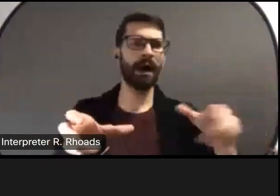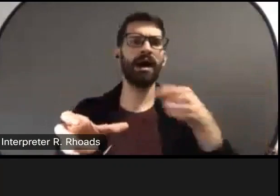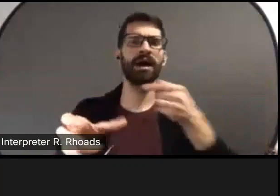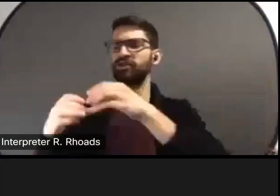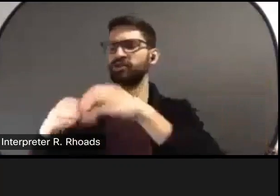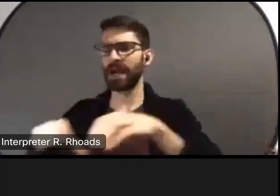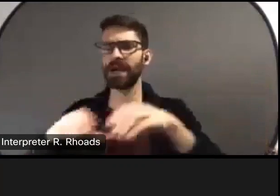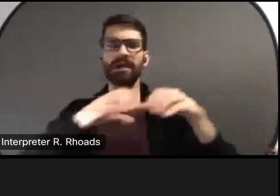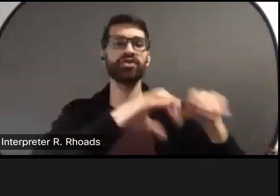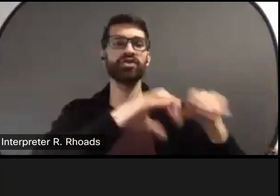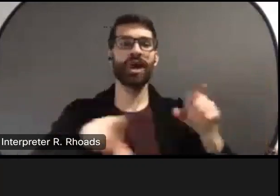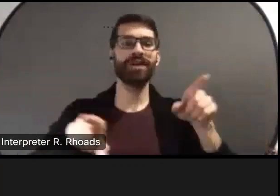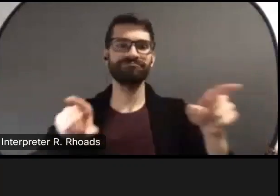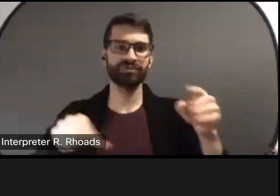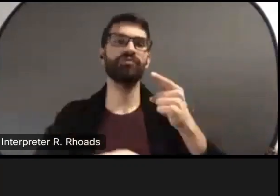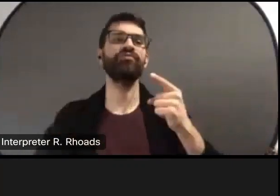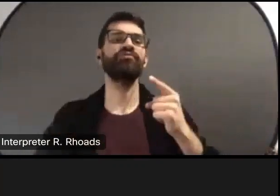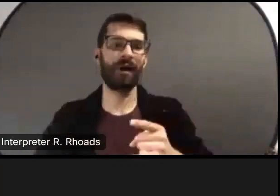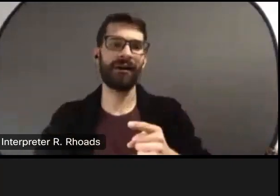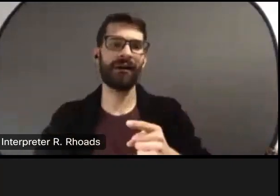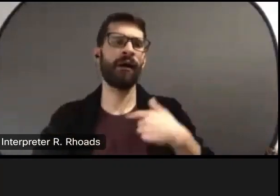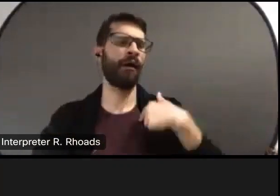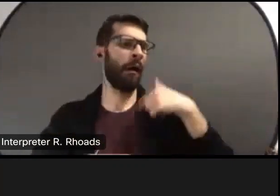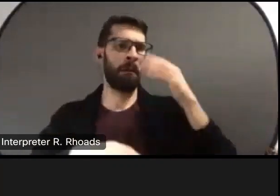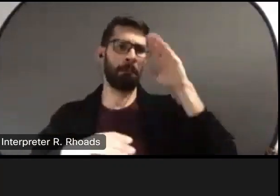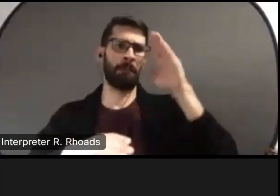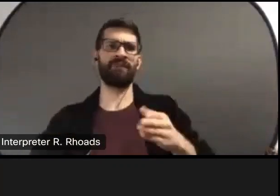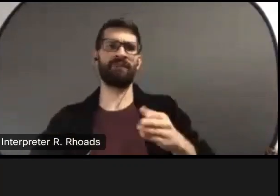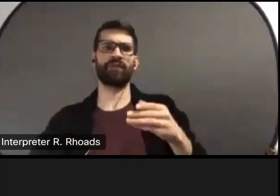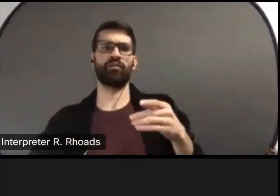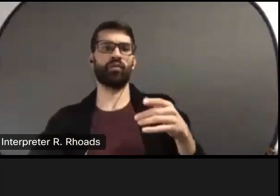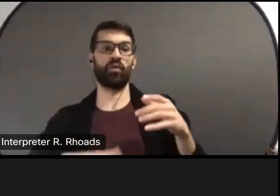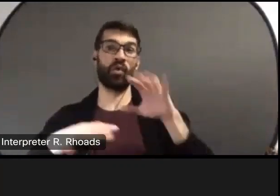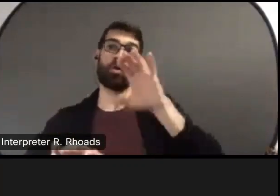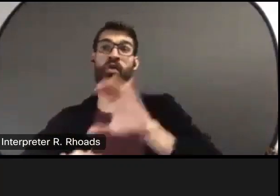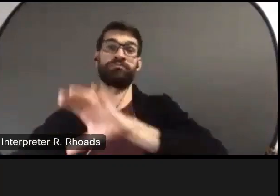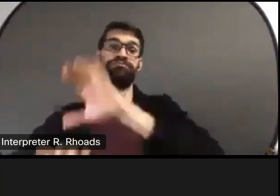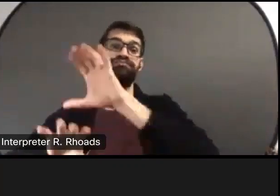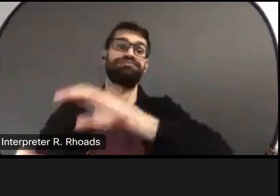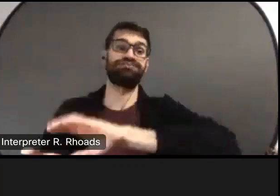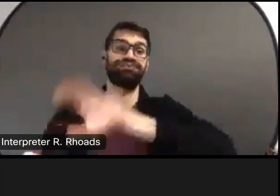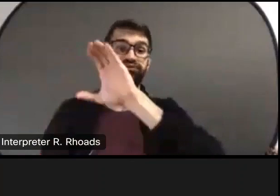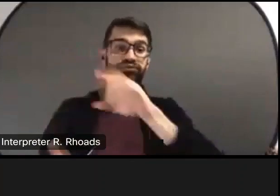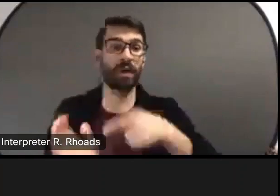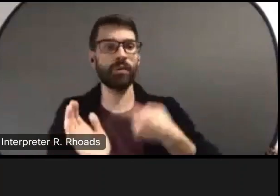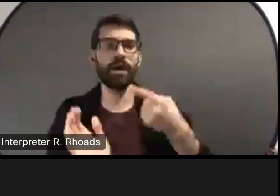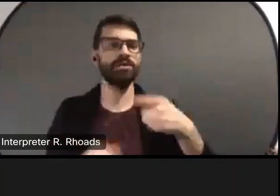category. I've just never had a bunch of them at one time, but I imagine that this first go-round,